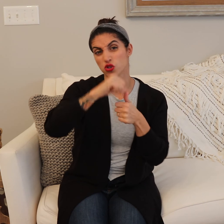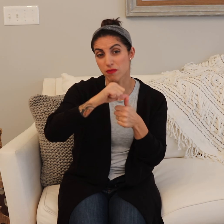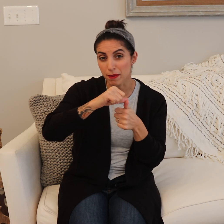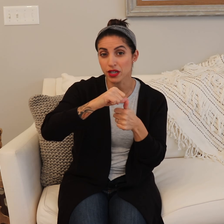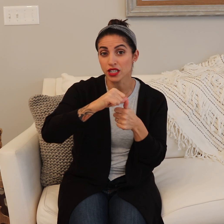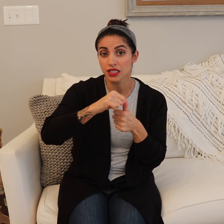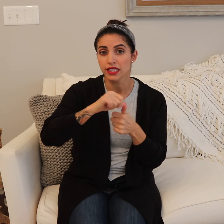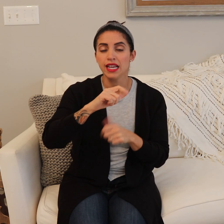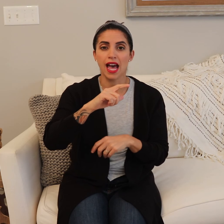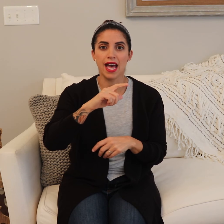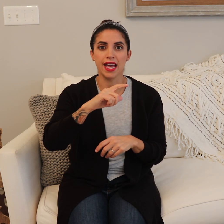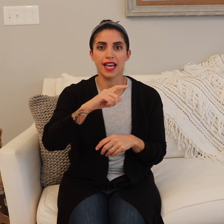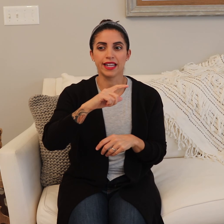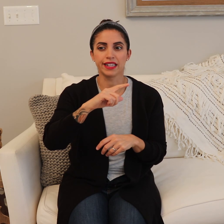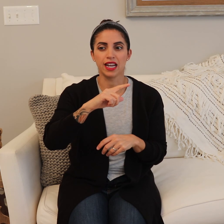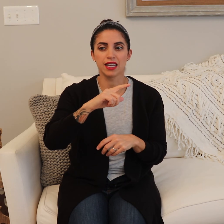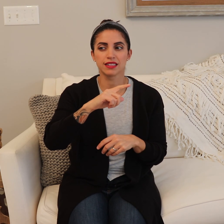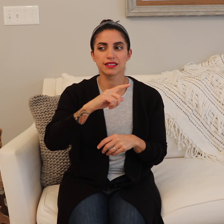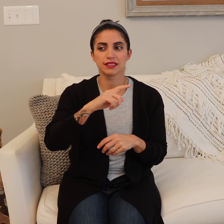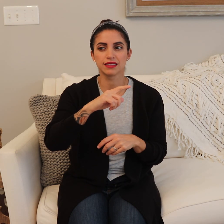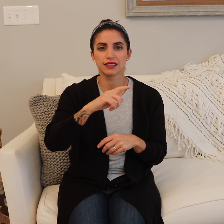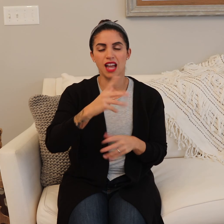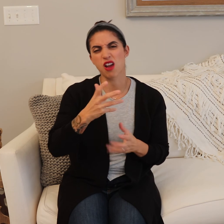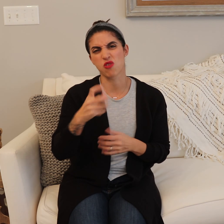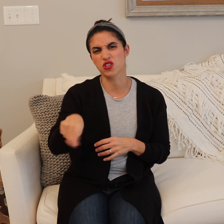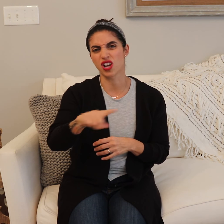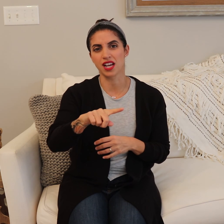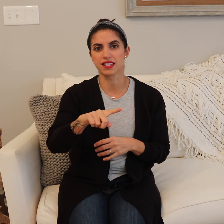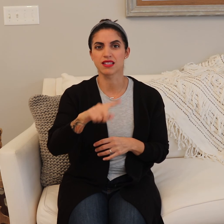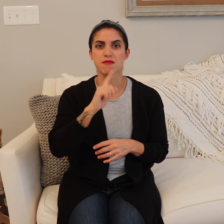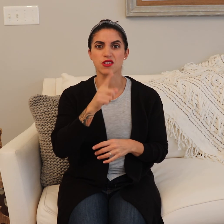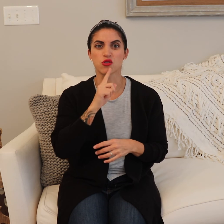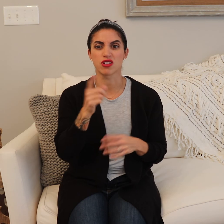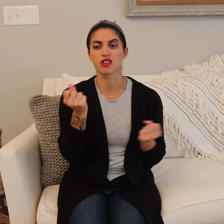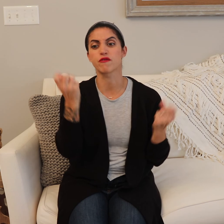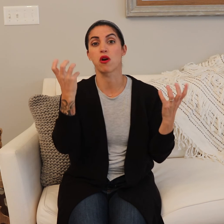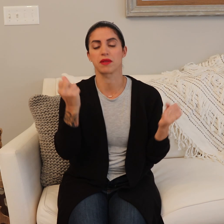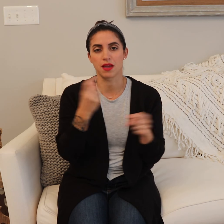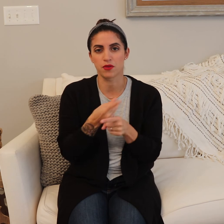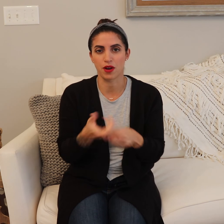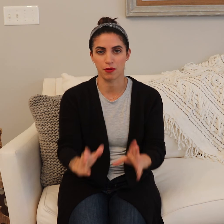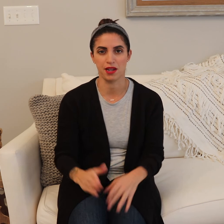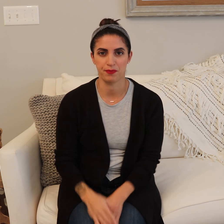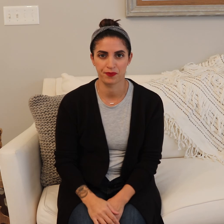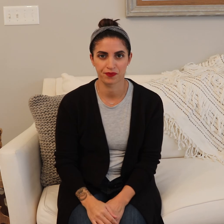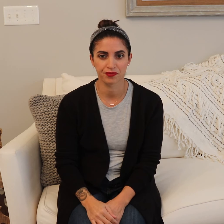remember. And i want you guys to make sure that you're forming them the right way.